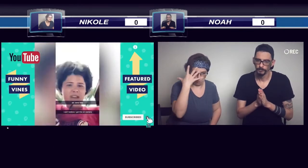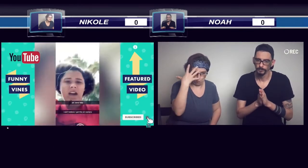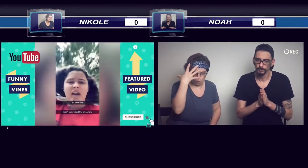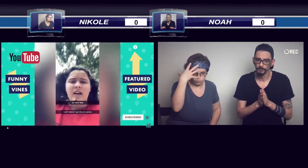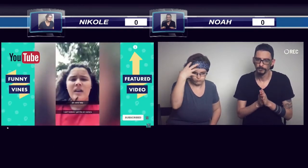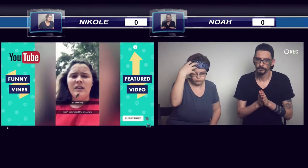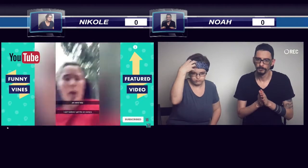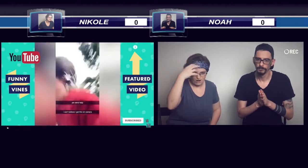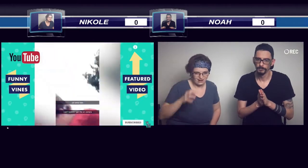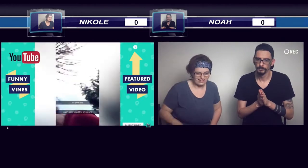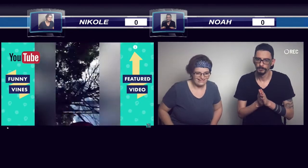A dumpling made of hair.